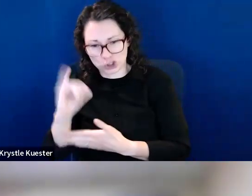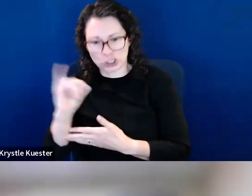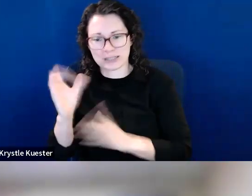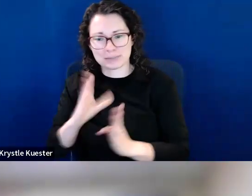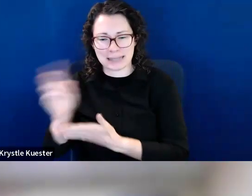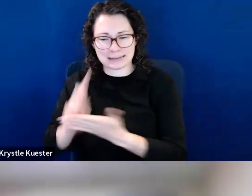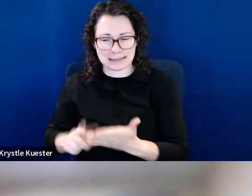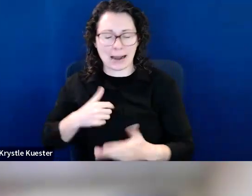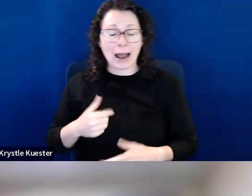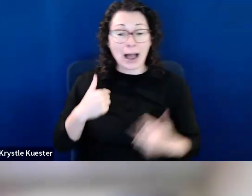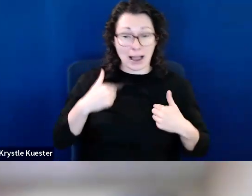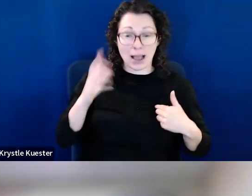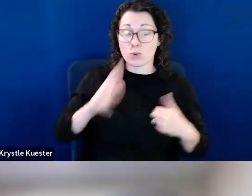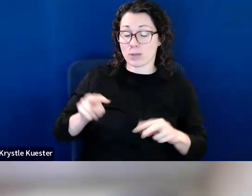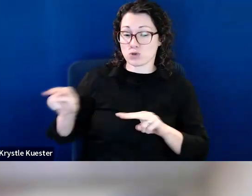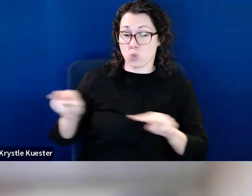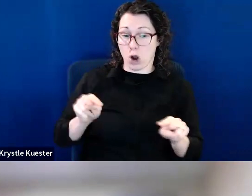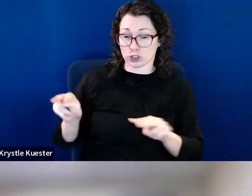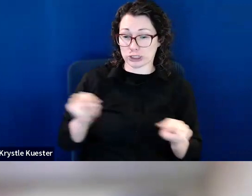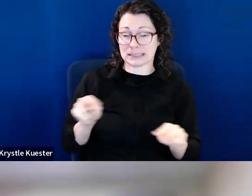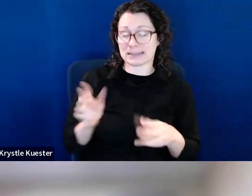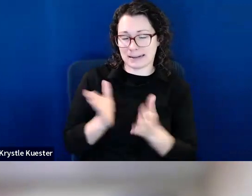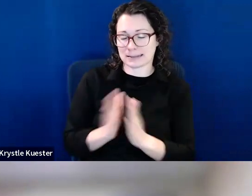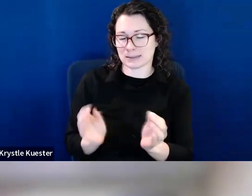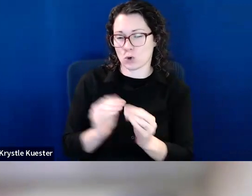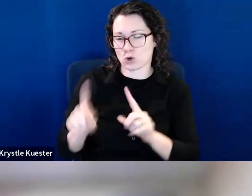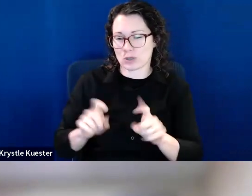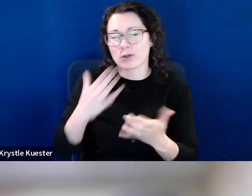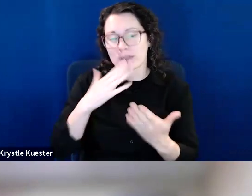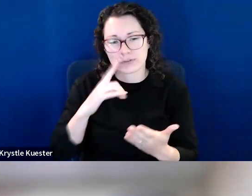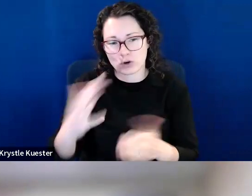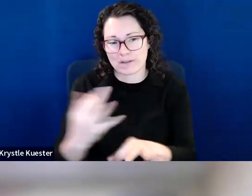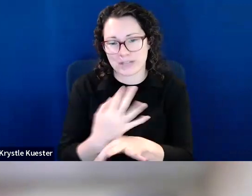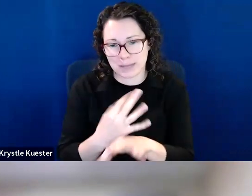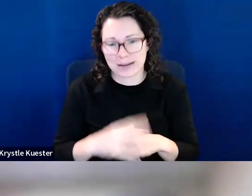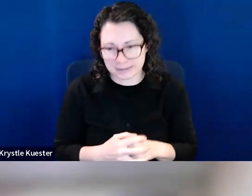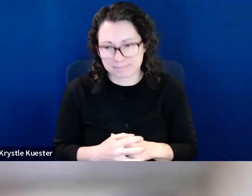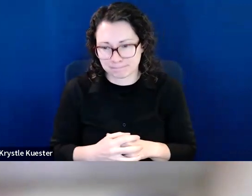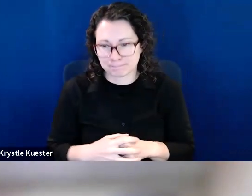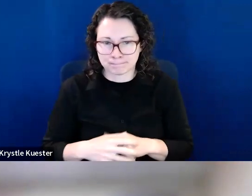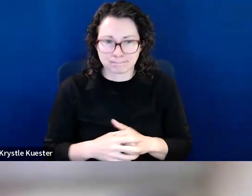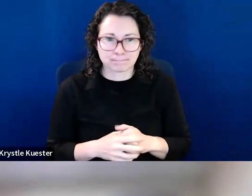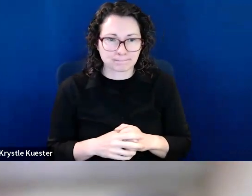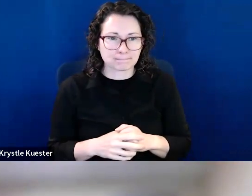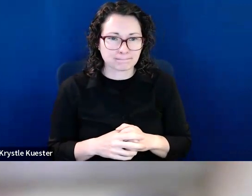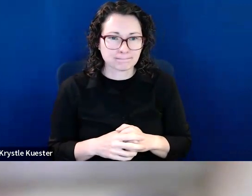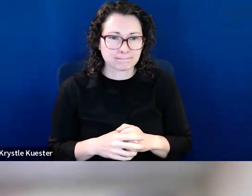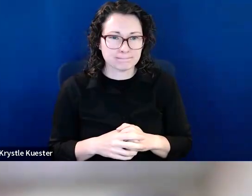watching that and asking more questions about it. So, I appreciate that feedback. Thank you.